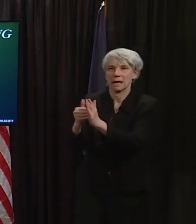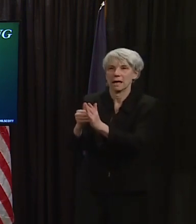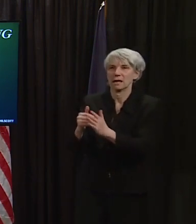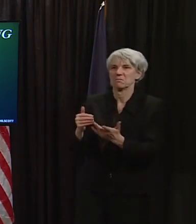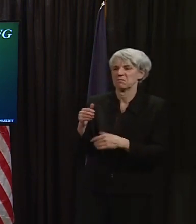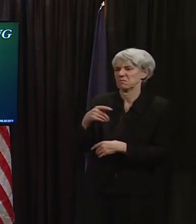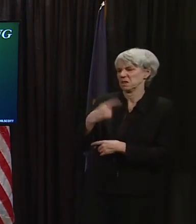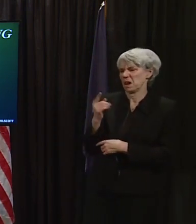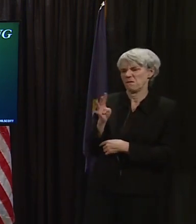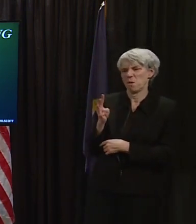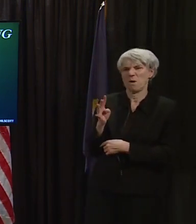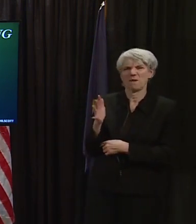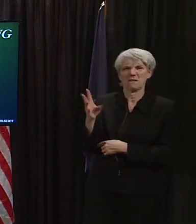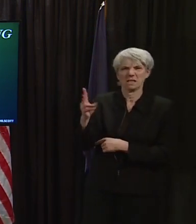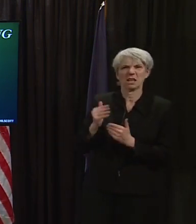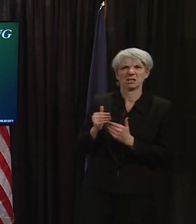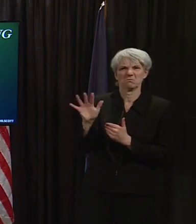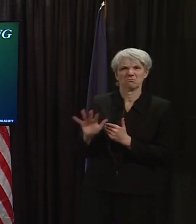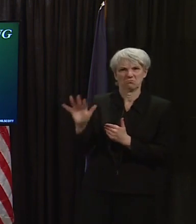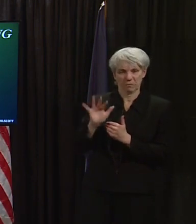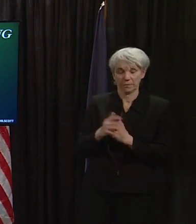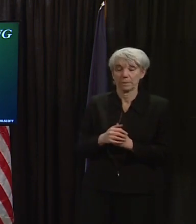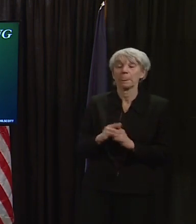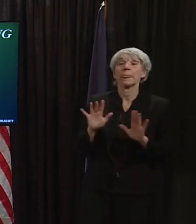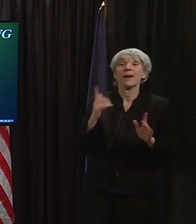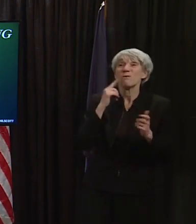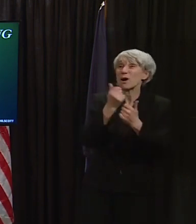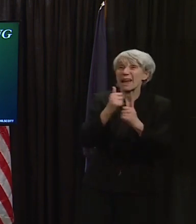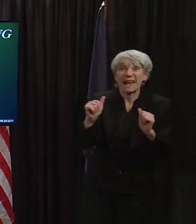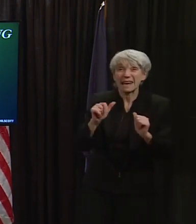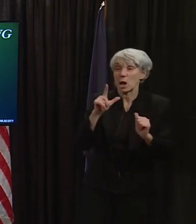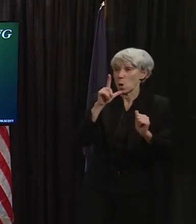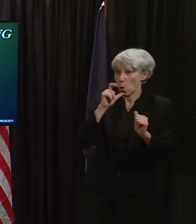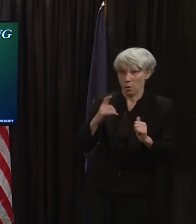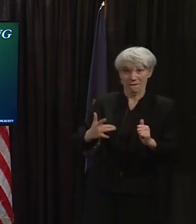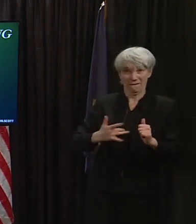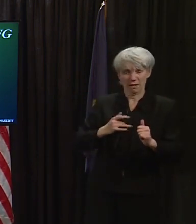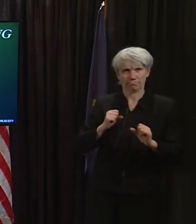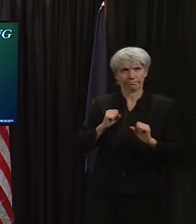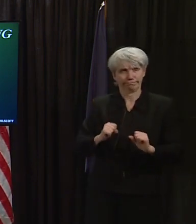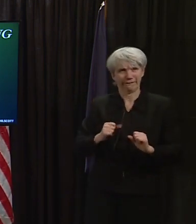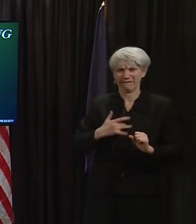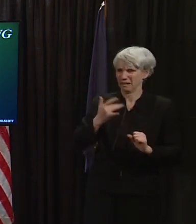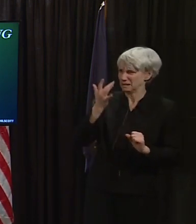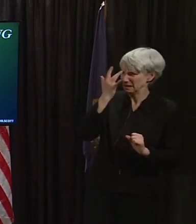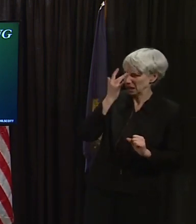for everyone. If you develop symptoms at any time, get tested, stay home and